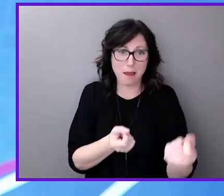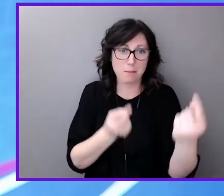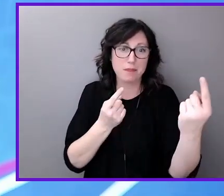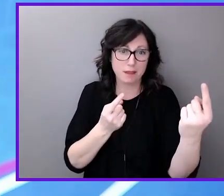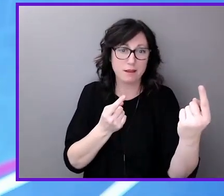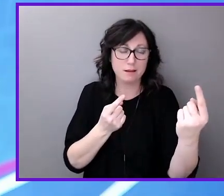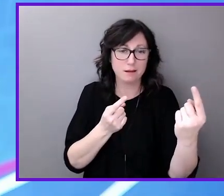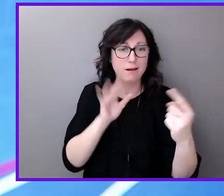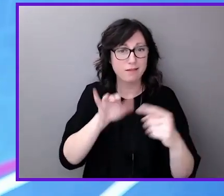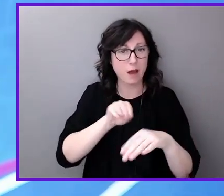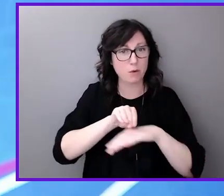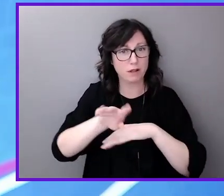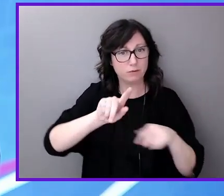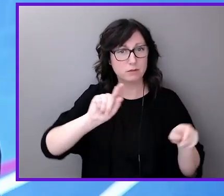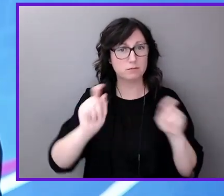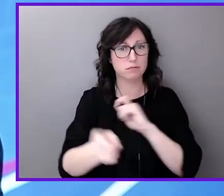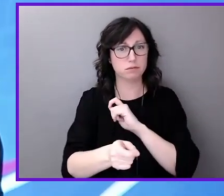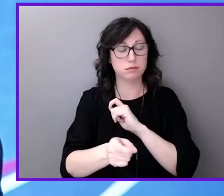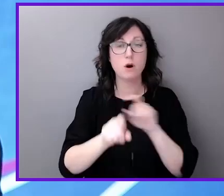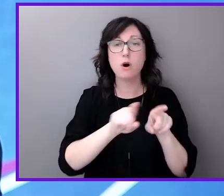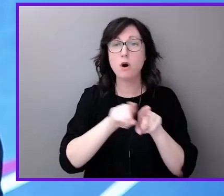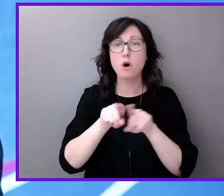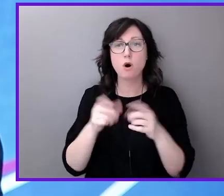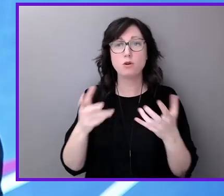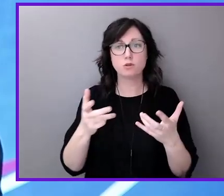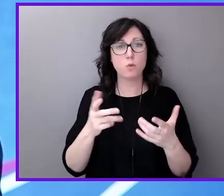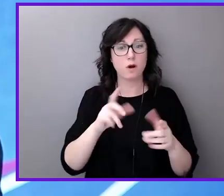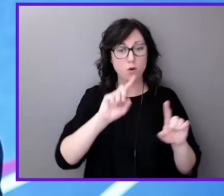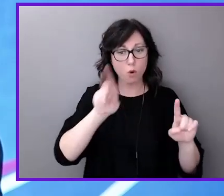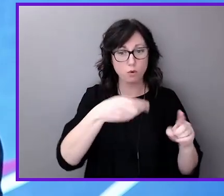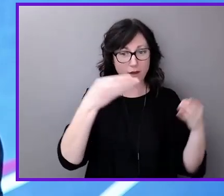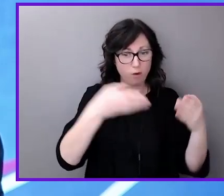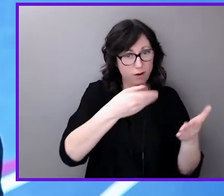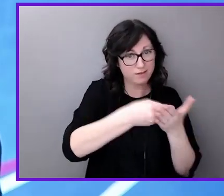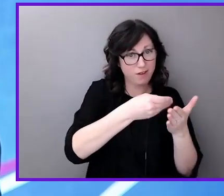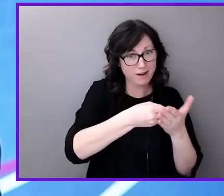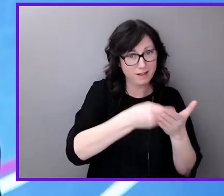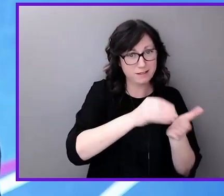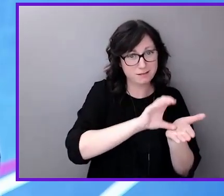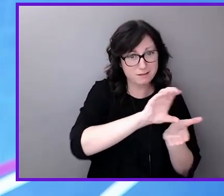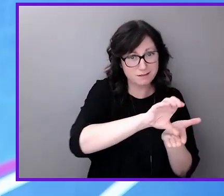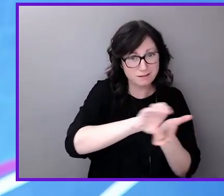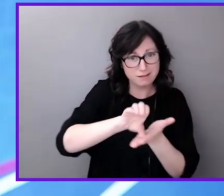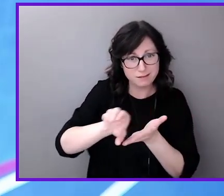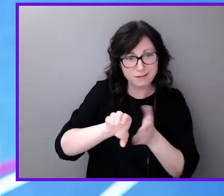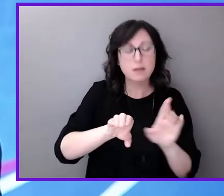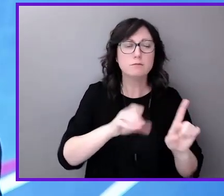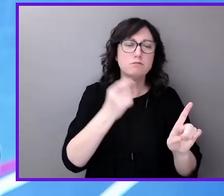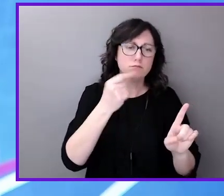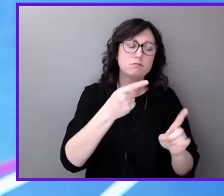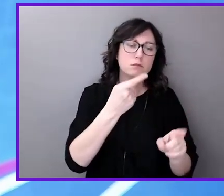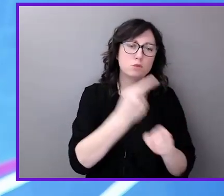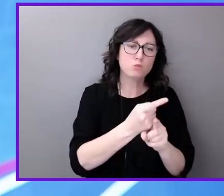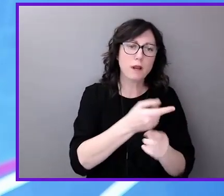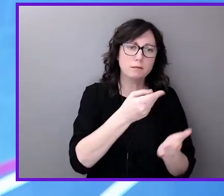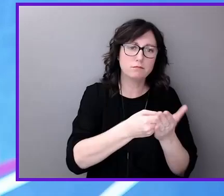aims to extend its role beyond funding. The granting program will still be at the heart of our activities.